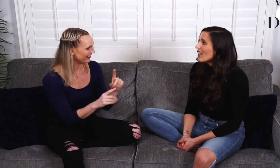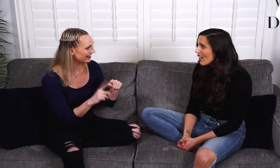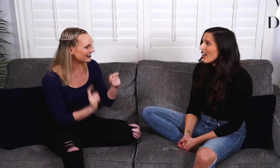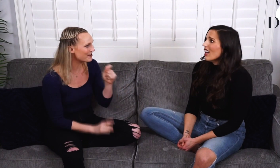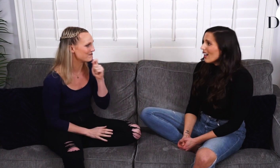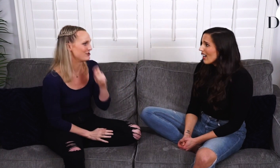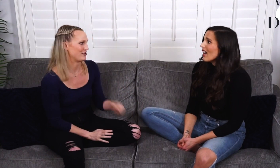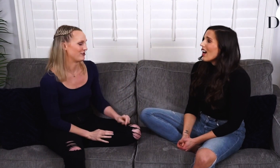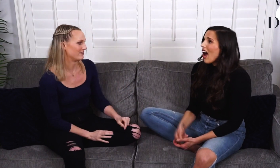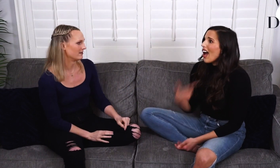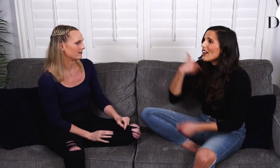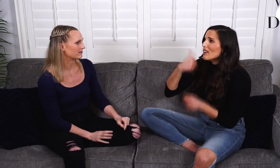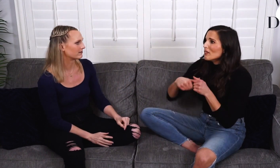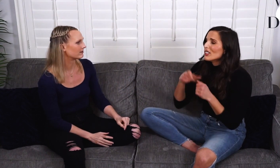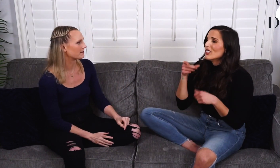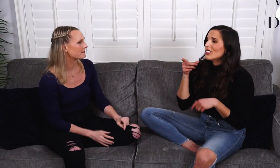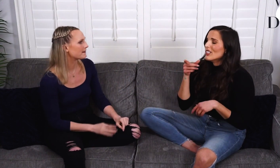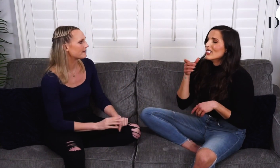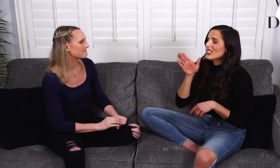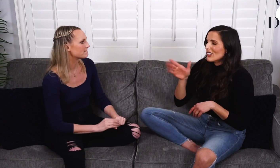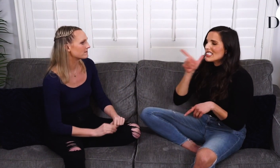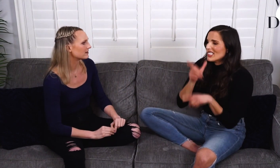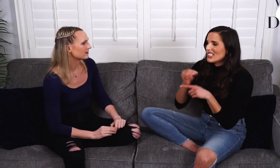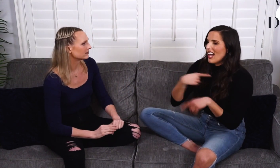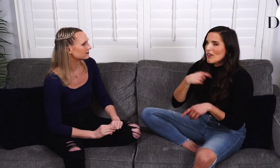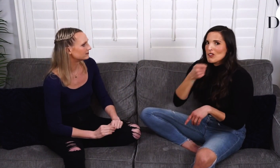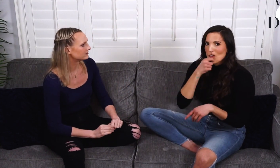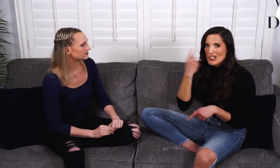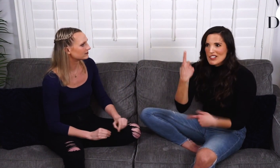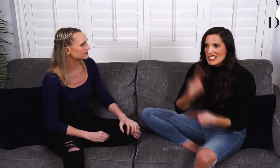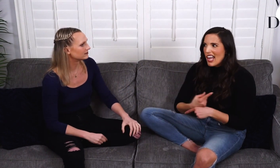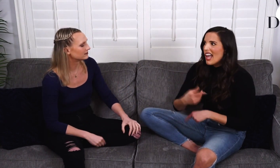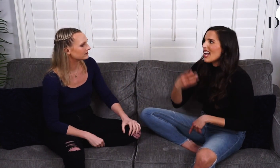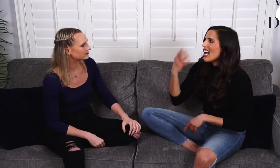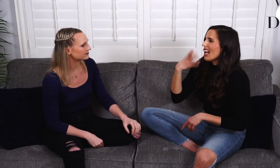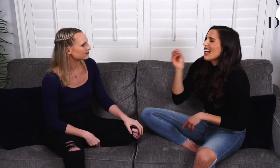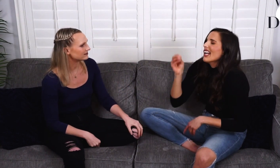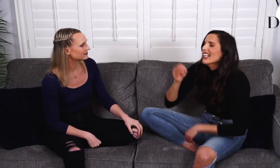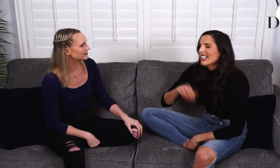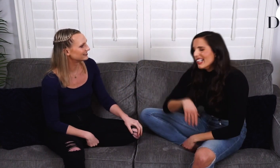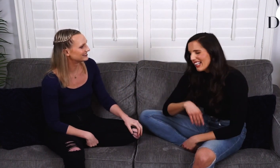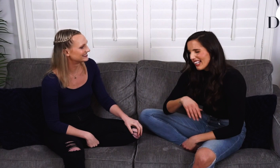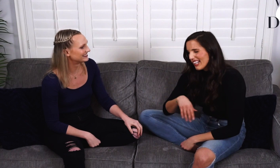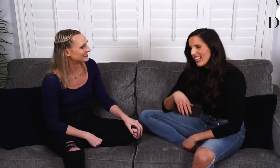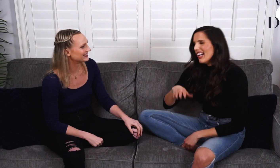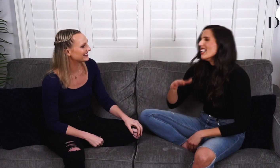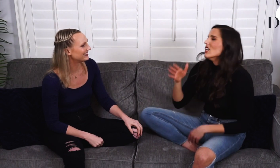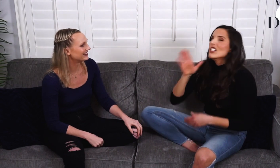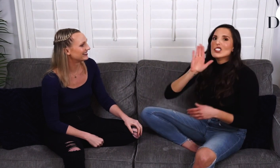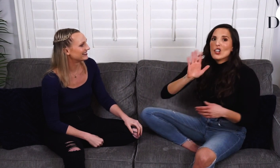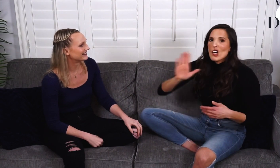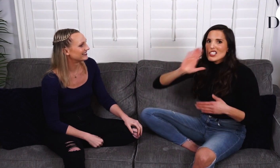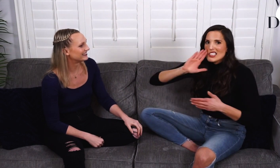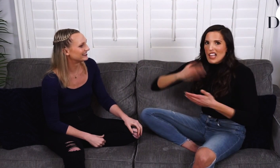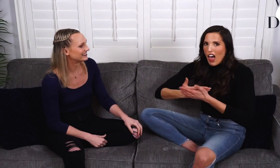sound can be while recording. - I remember your sister and I were recording one day, and her